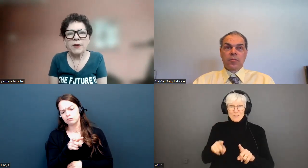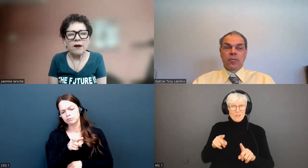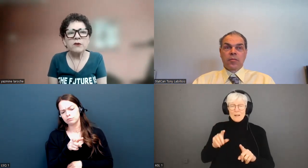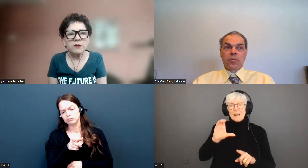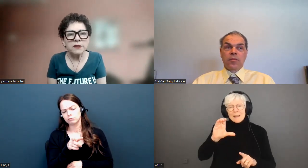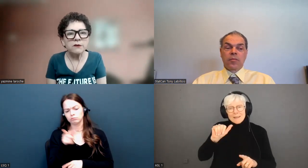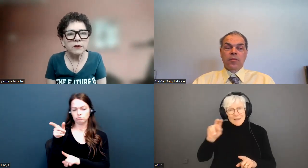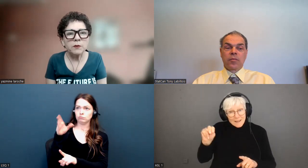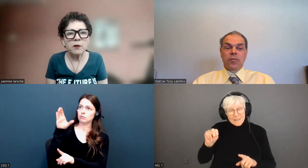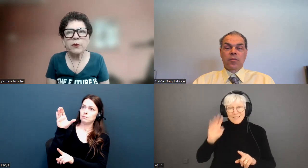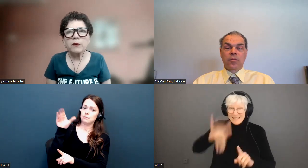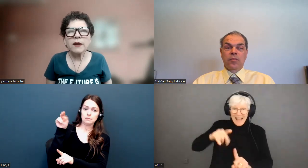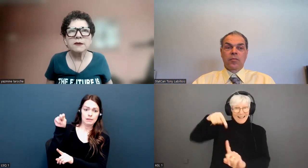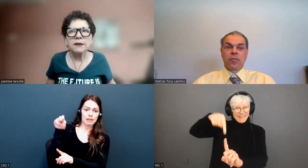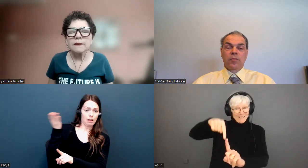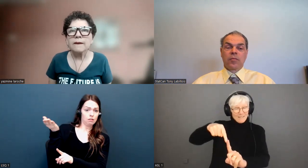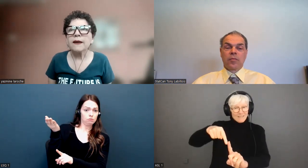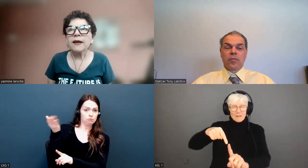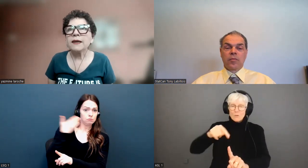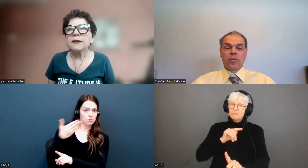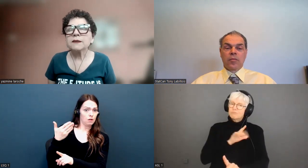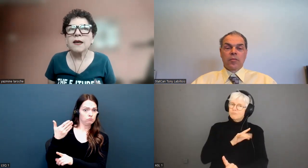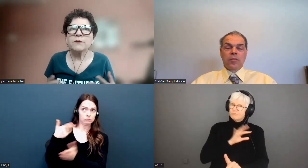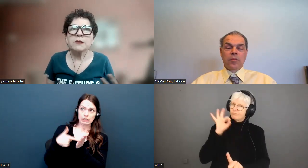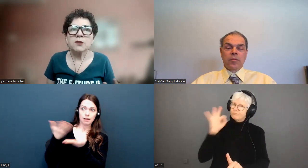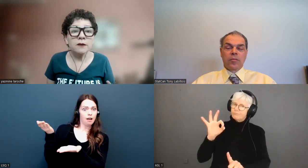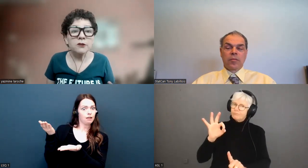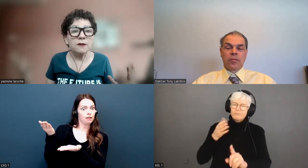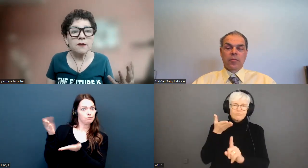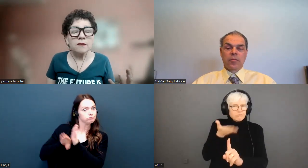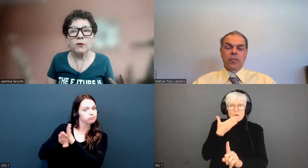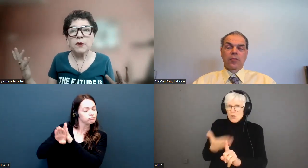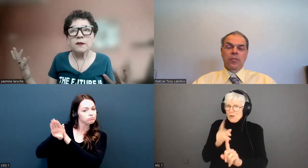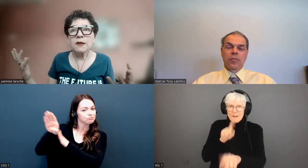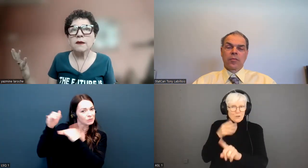how you continue to make progress and it's kind of astonishing that you when we think